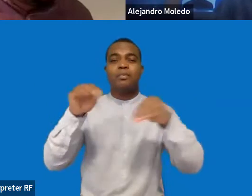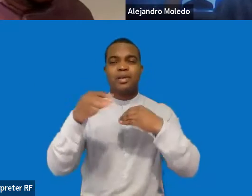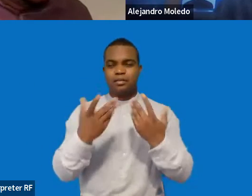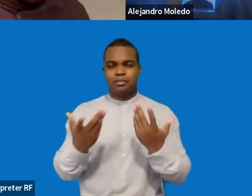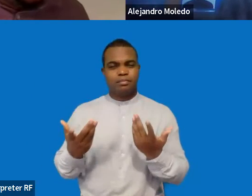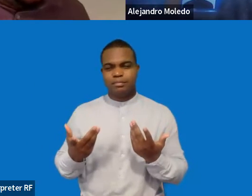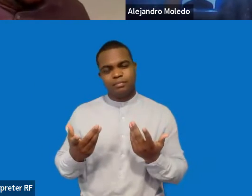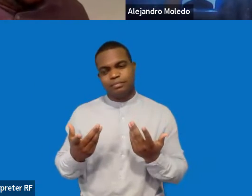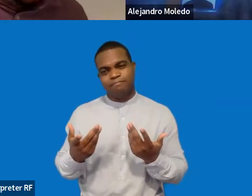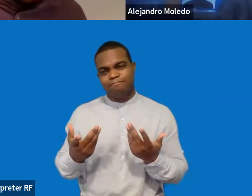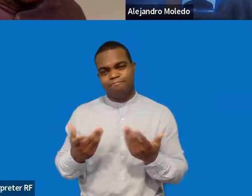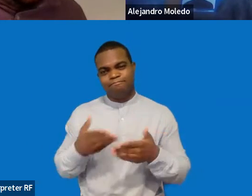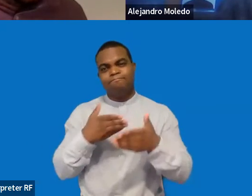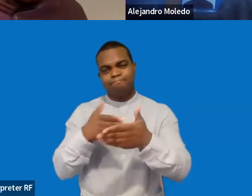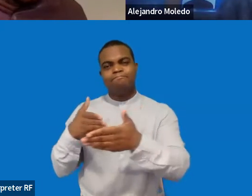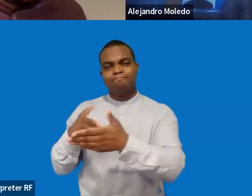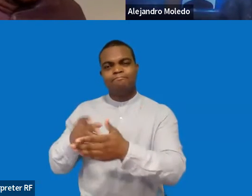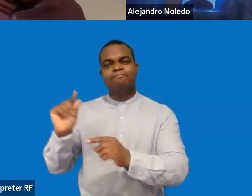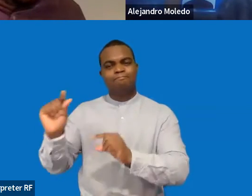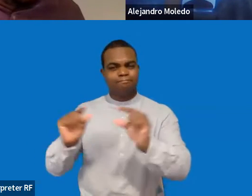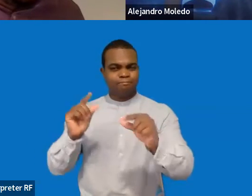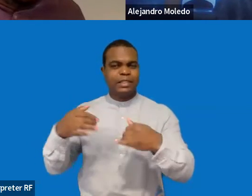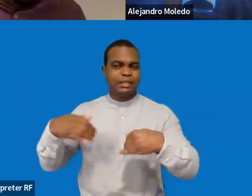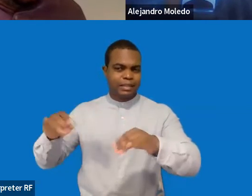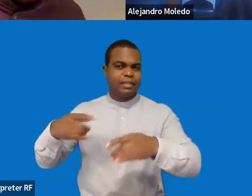to work or to study, or to do an Erasmus,